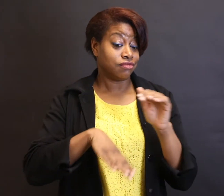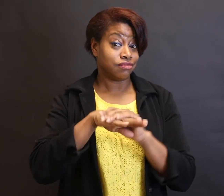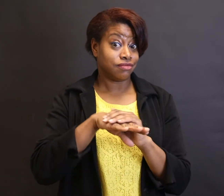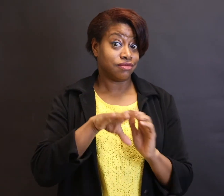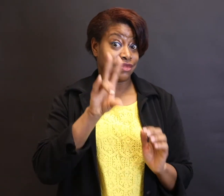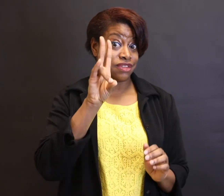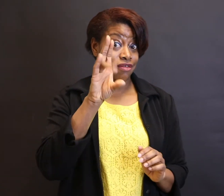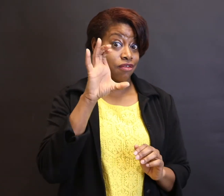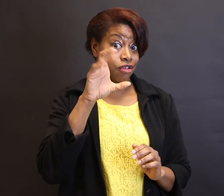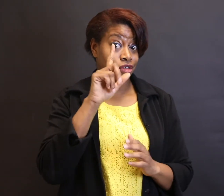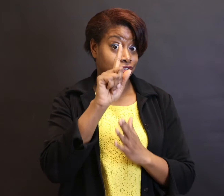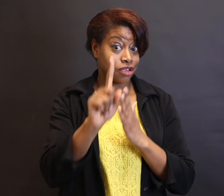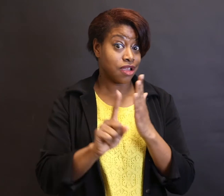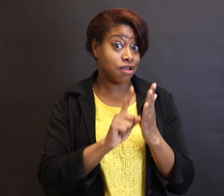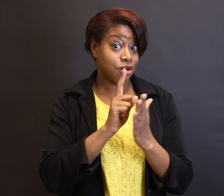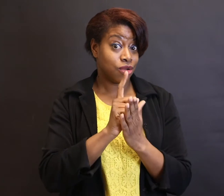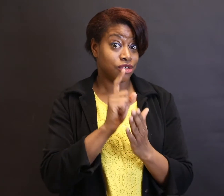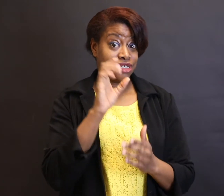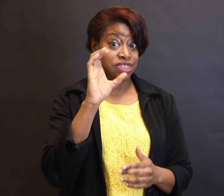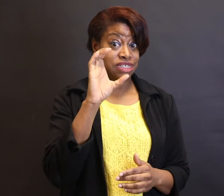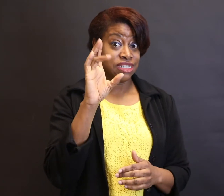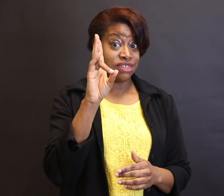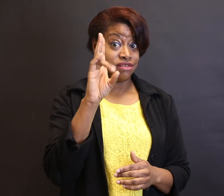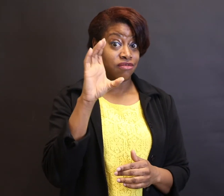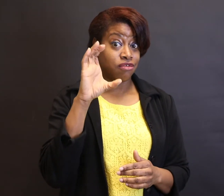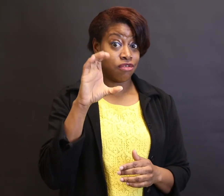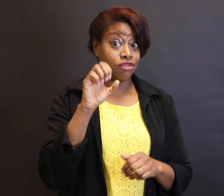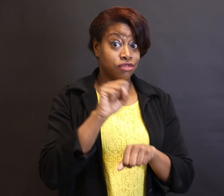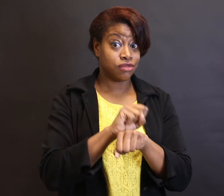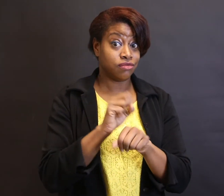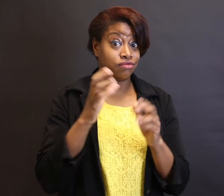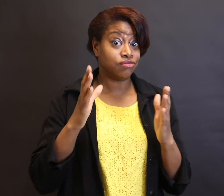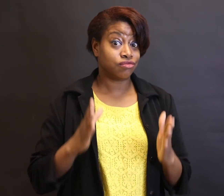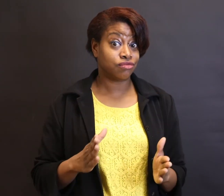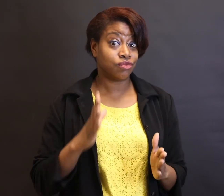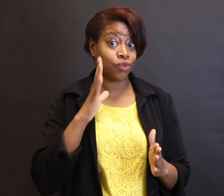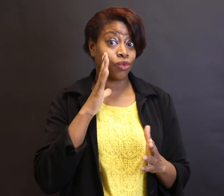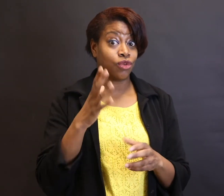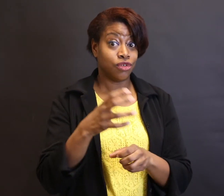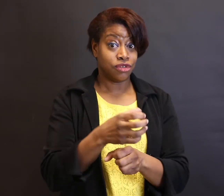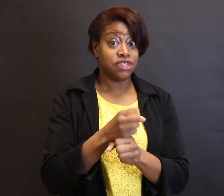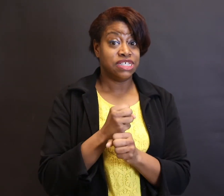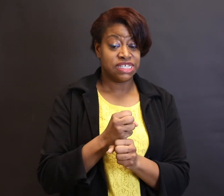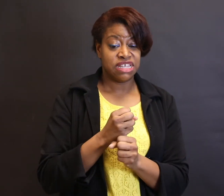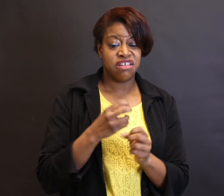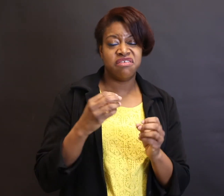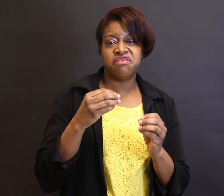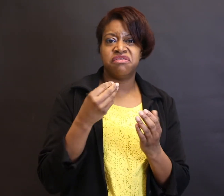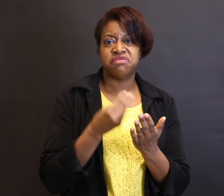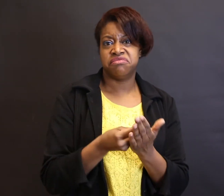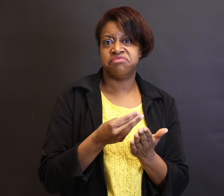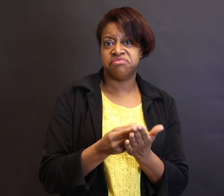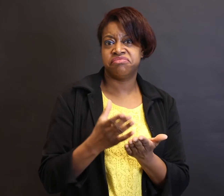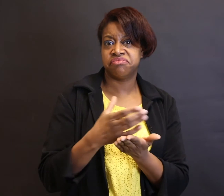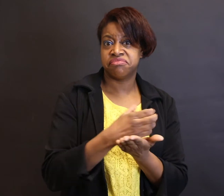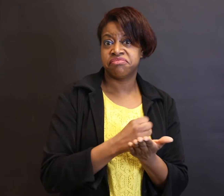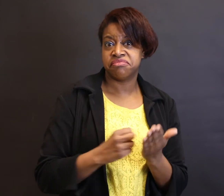up to 700 hours. C700 employees will receive wages that